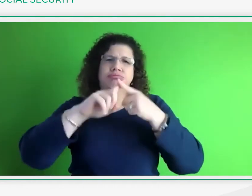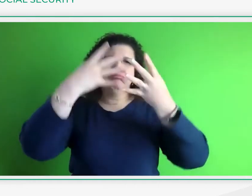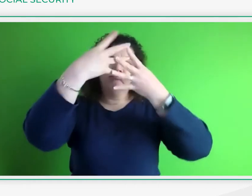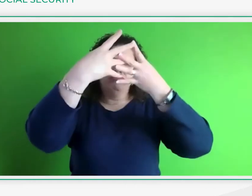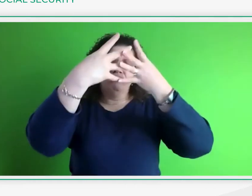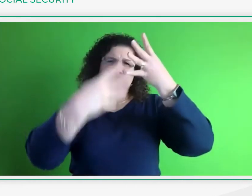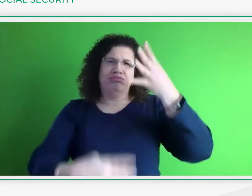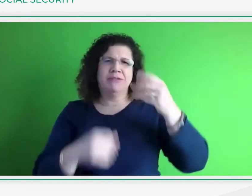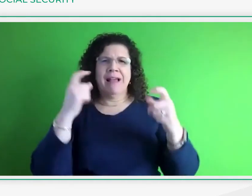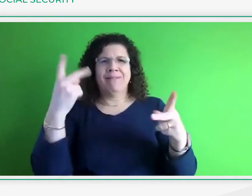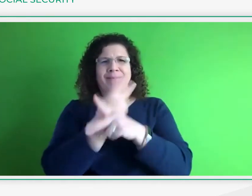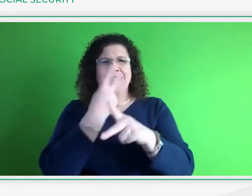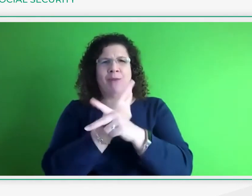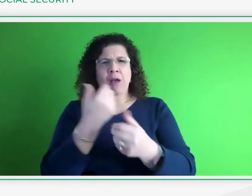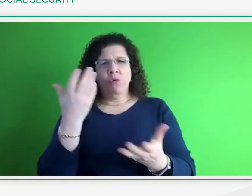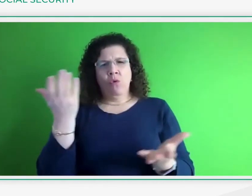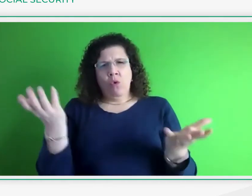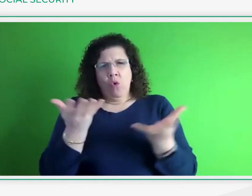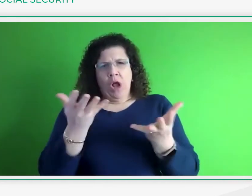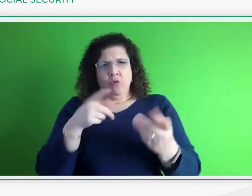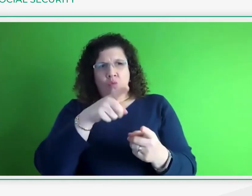see how much he receives, and then recalculate or reclaim, you cannot do that.